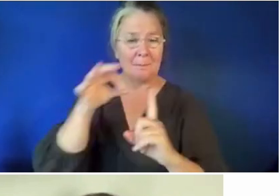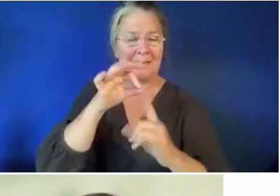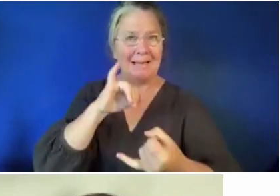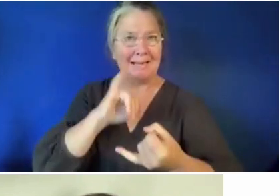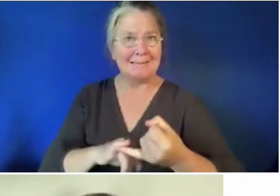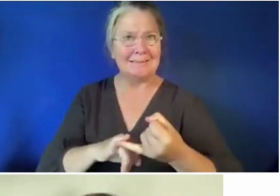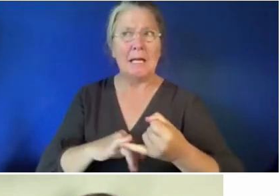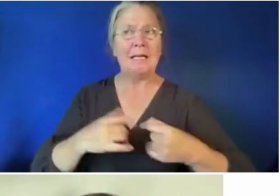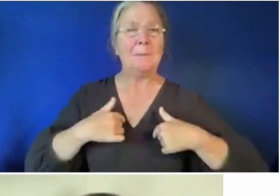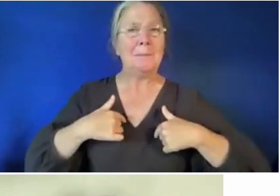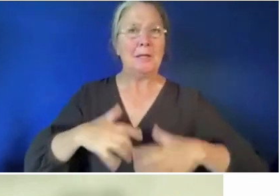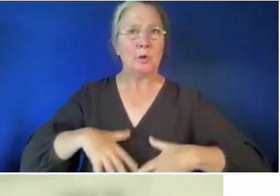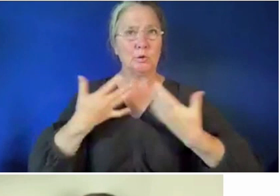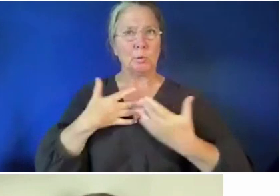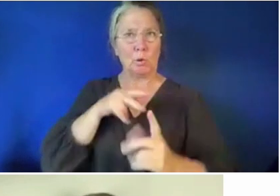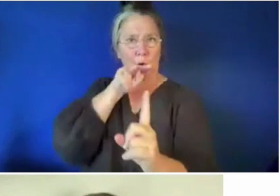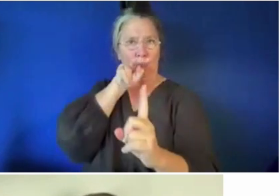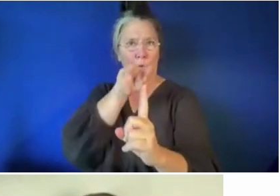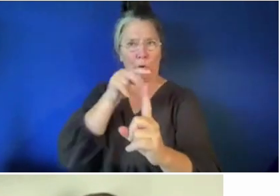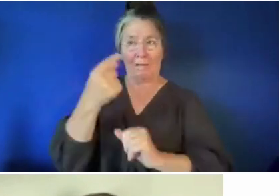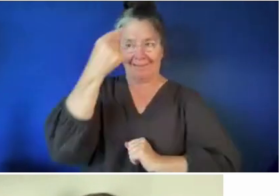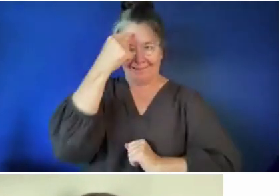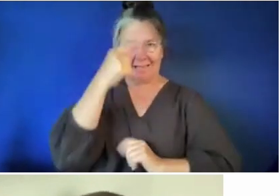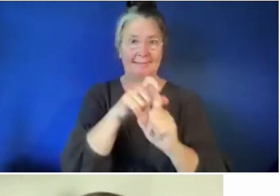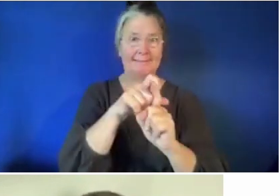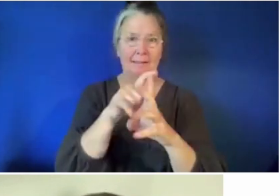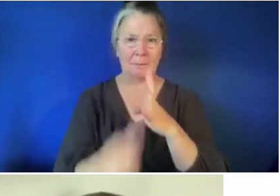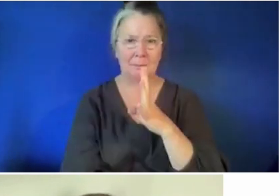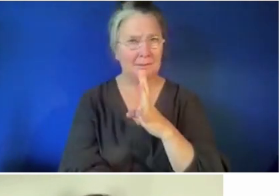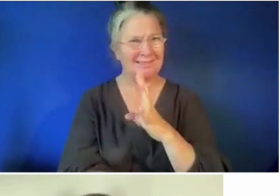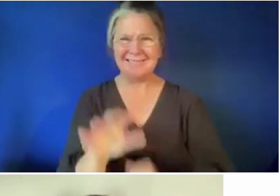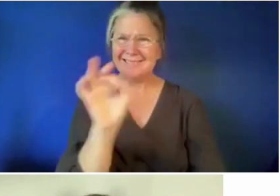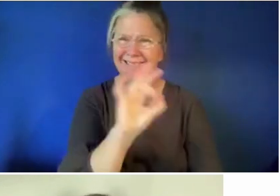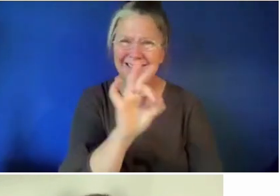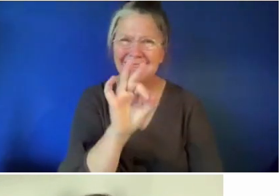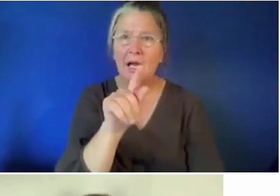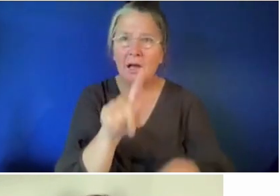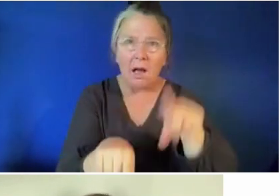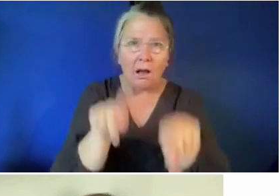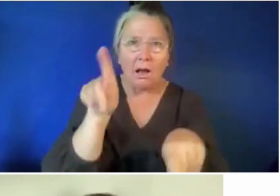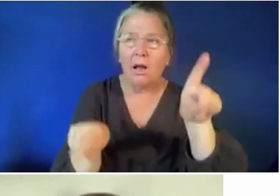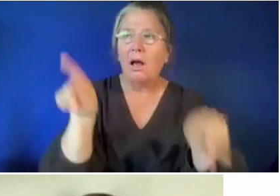thinking about things as diversability, and how that diversity really adds richness to a workforce